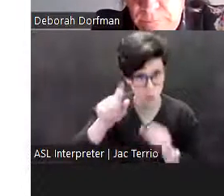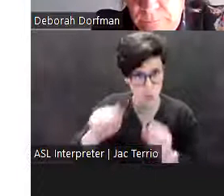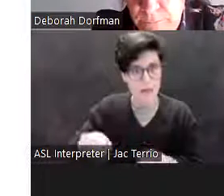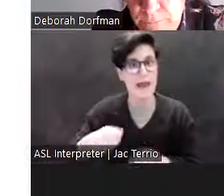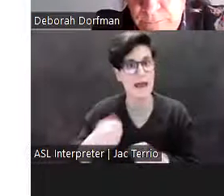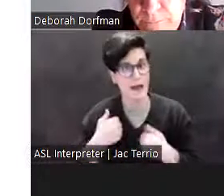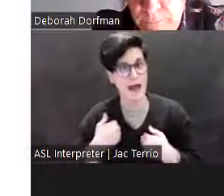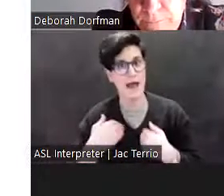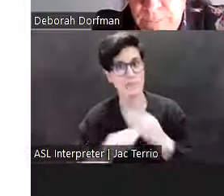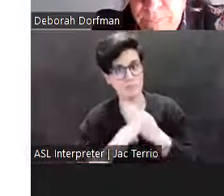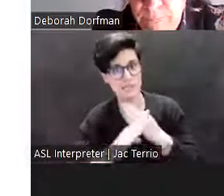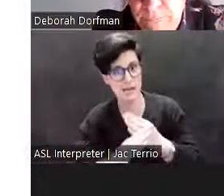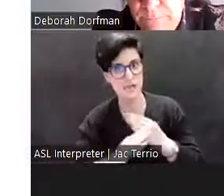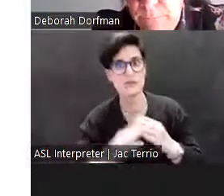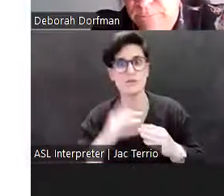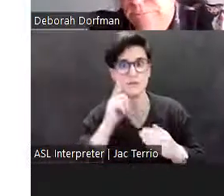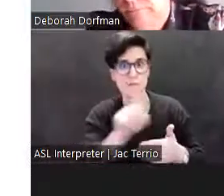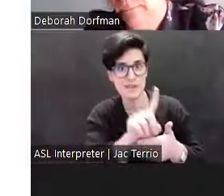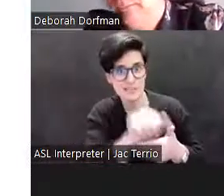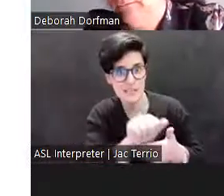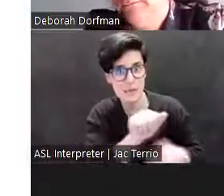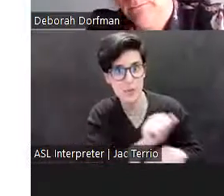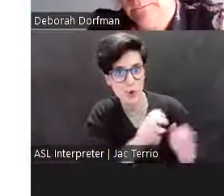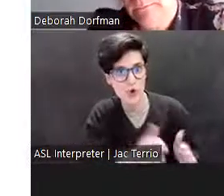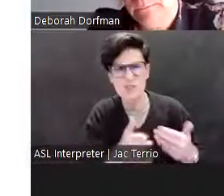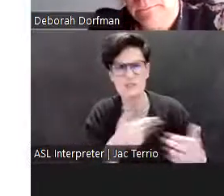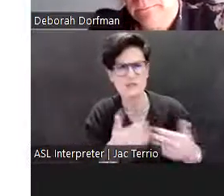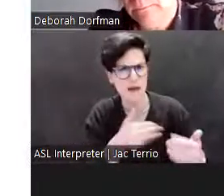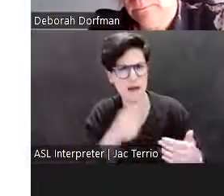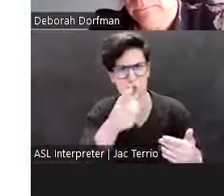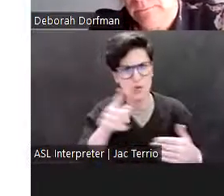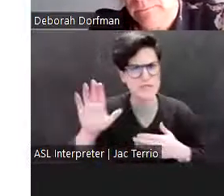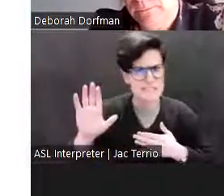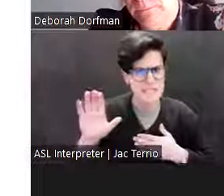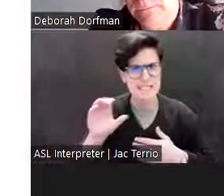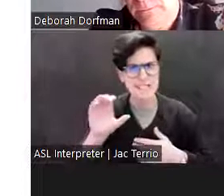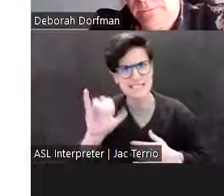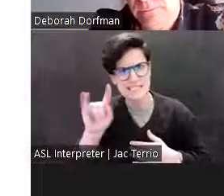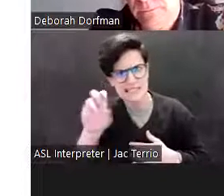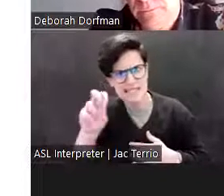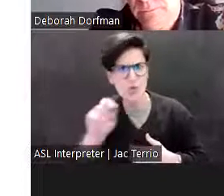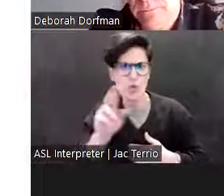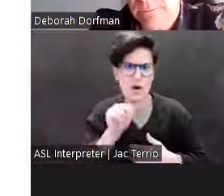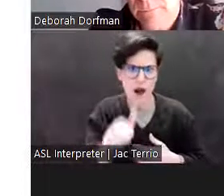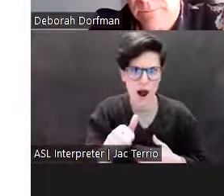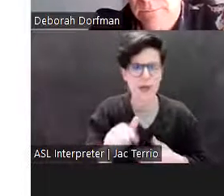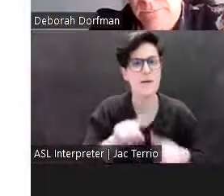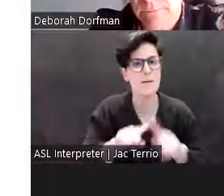whether or not their citizens. 15:11:01 But of course you want to be somebody who has legal authority to work in the country before you file a complaint.